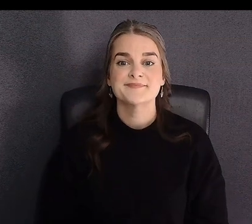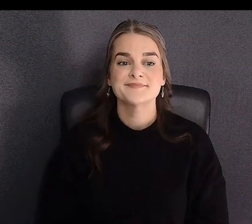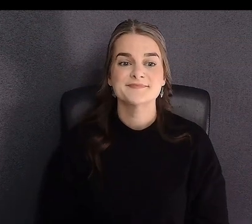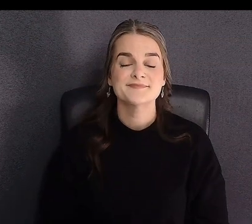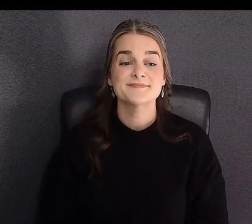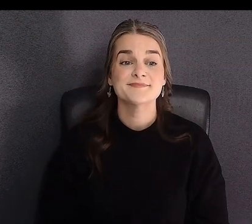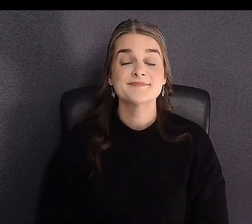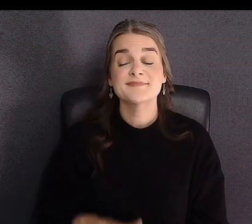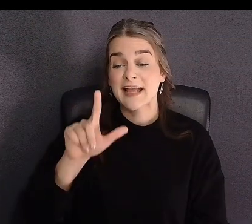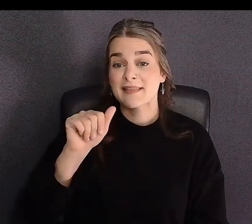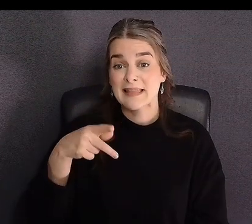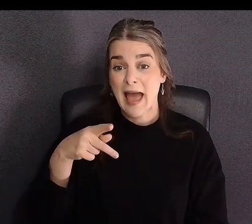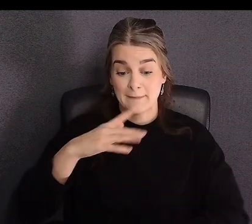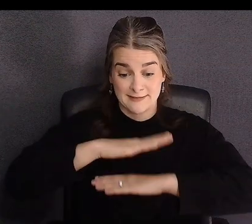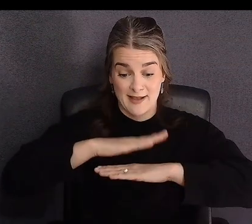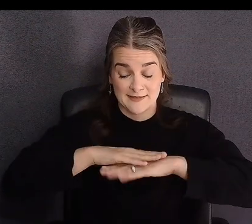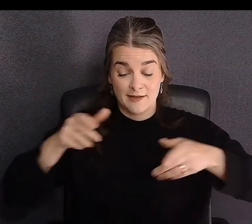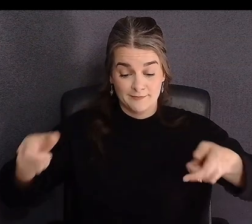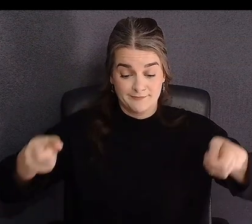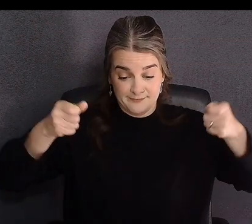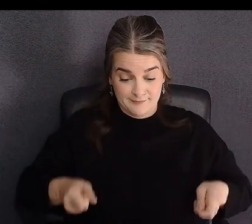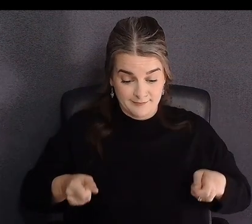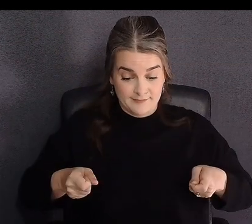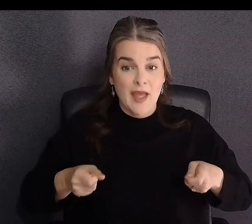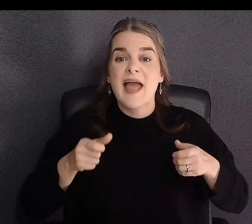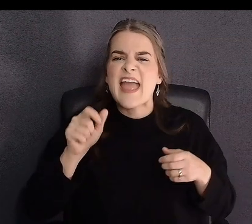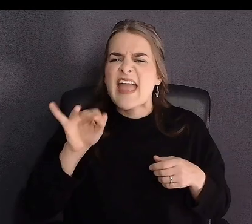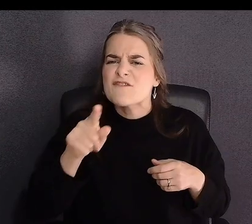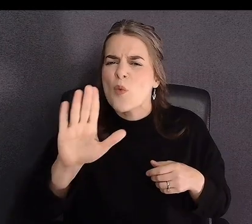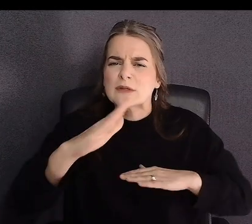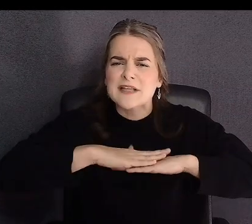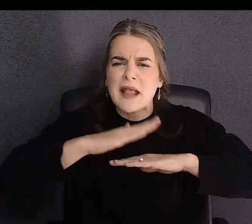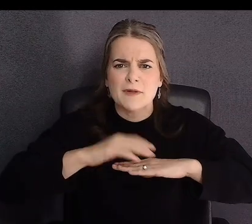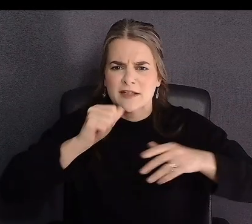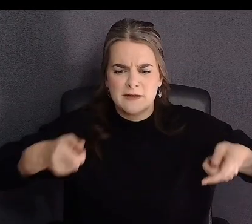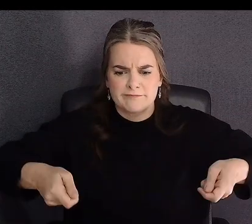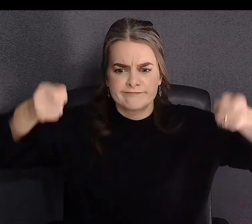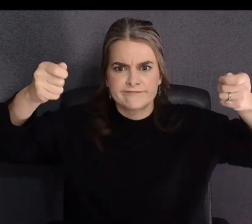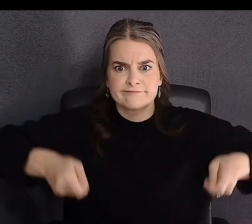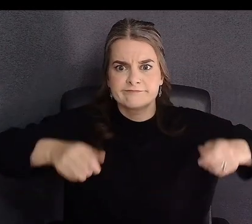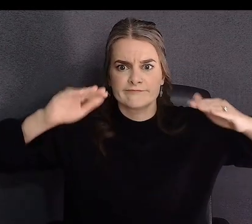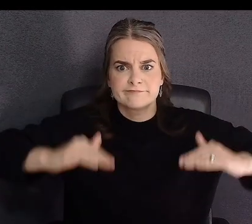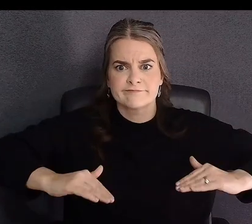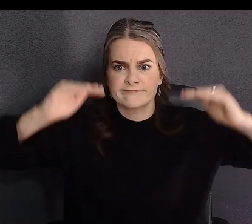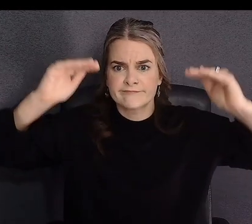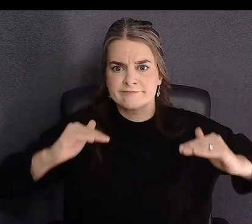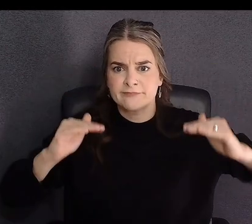are good so that if you either don't have a table that's adjustable or your chair just doesn't fit under things nicely,